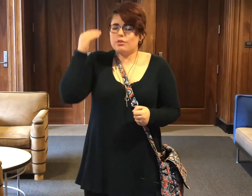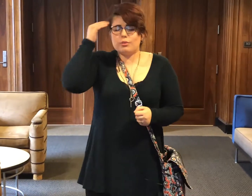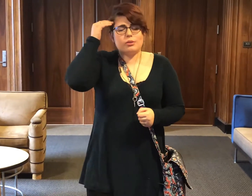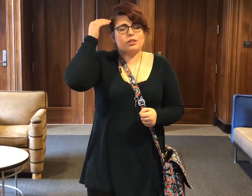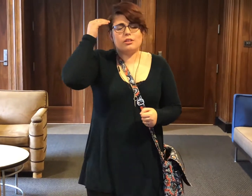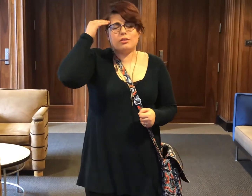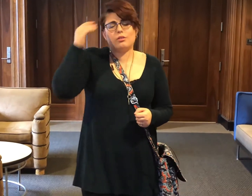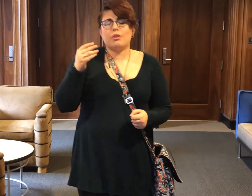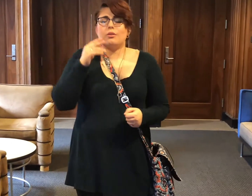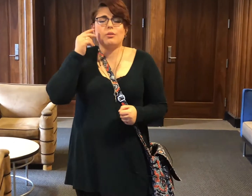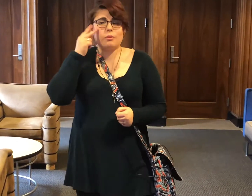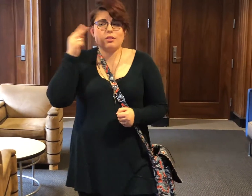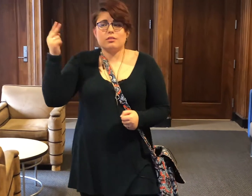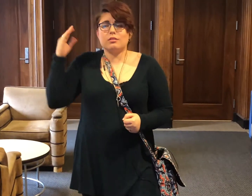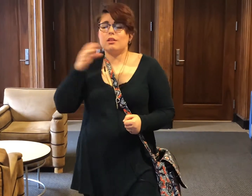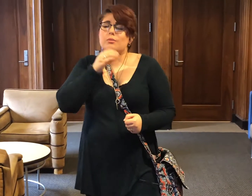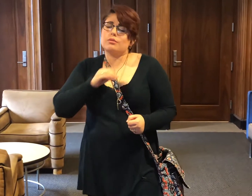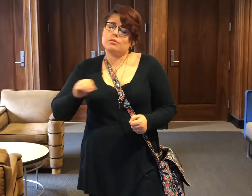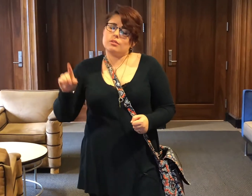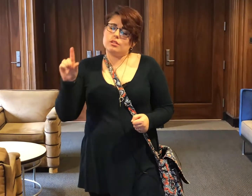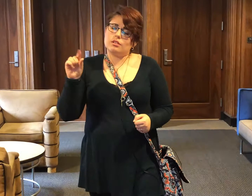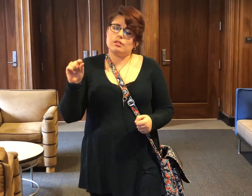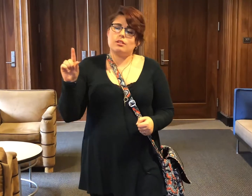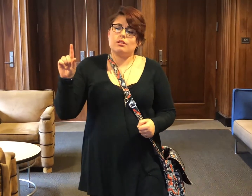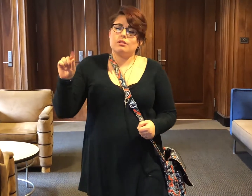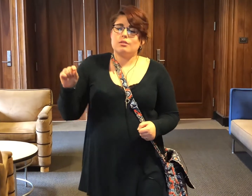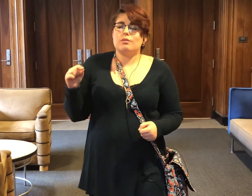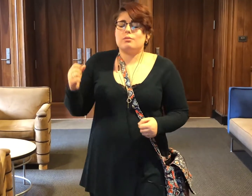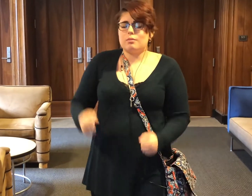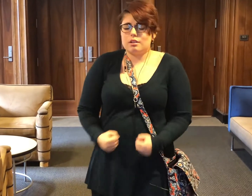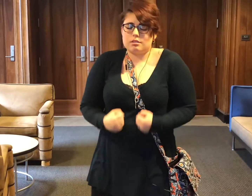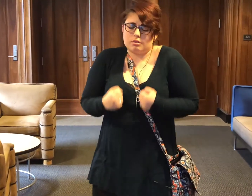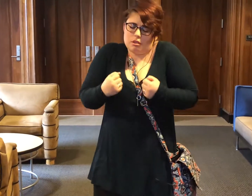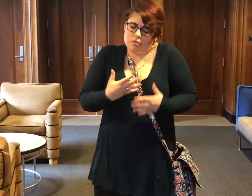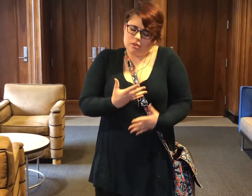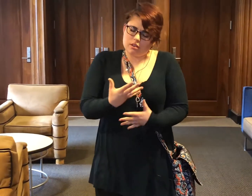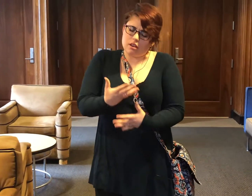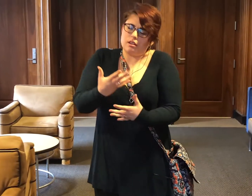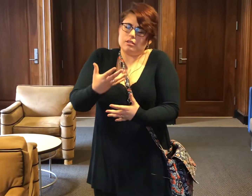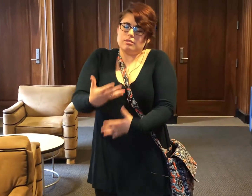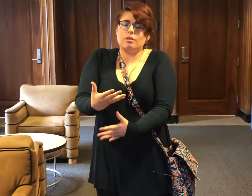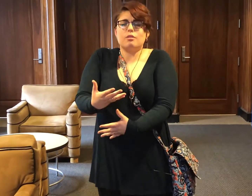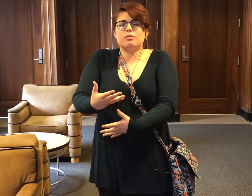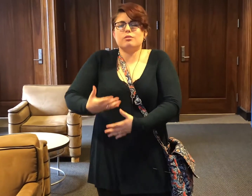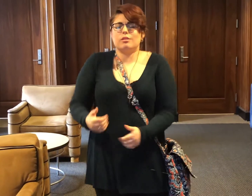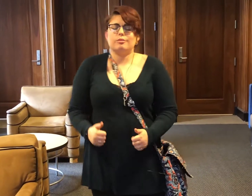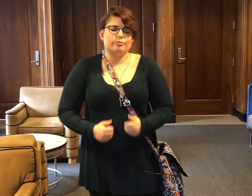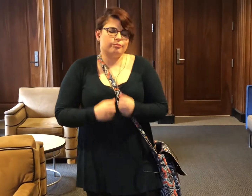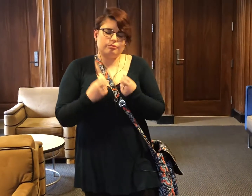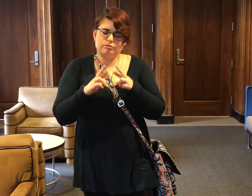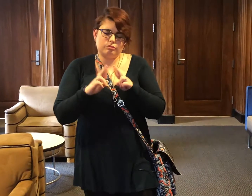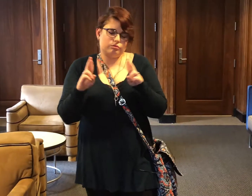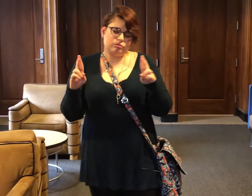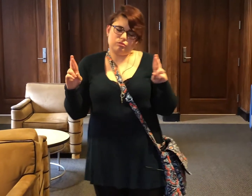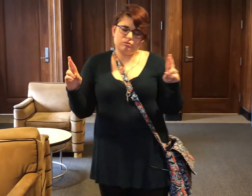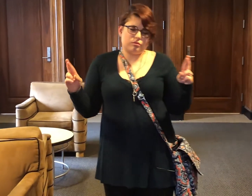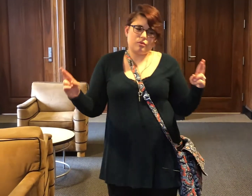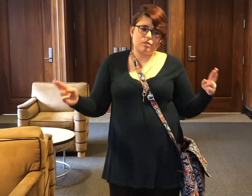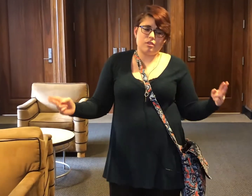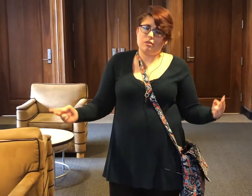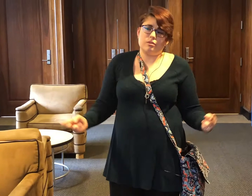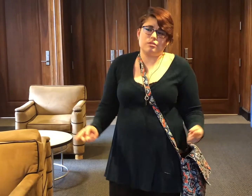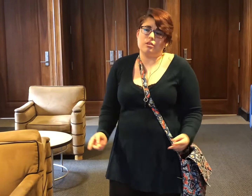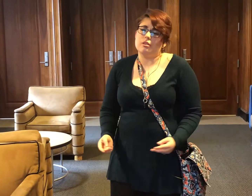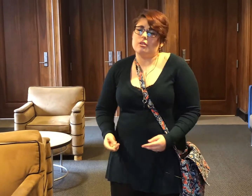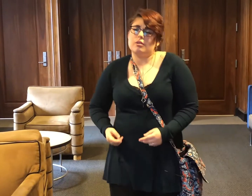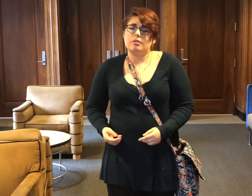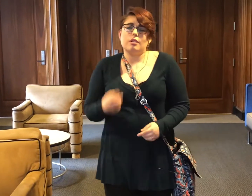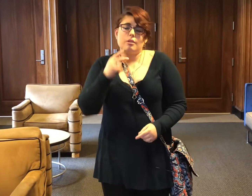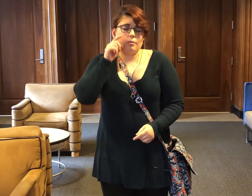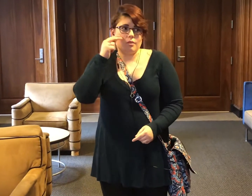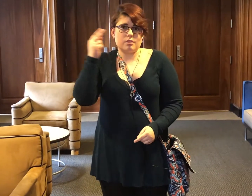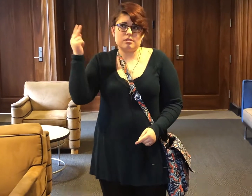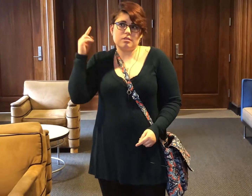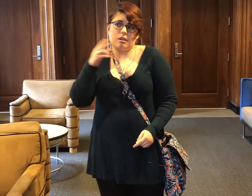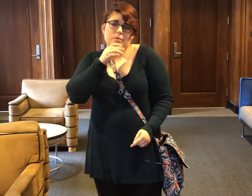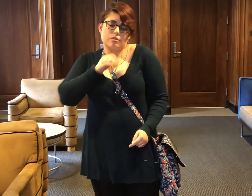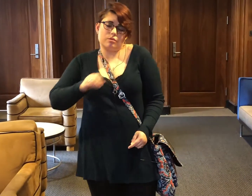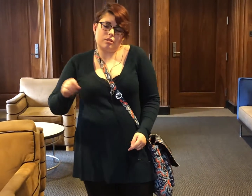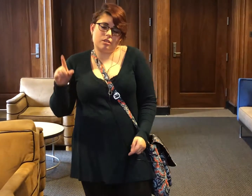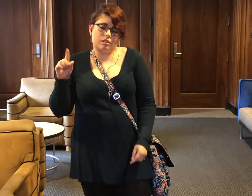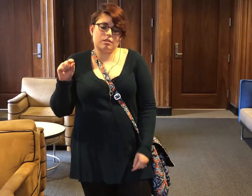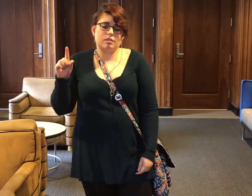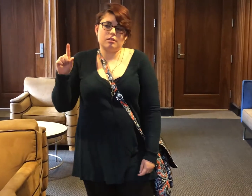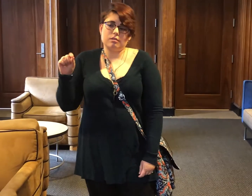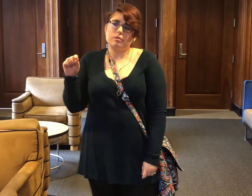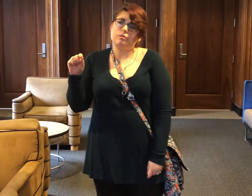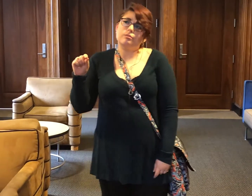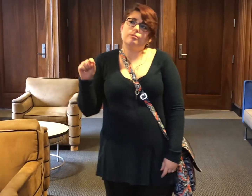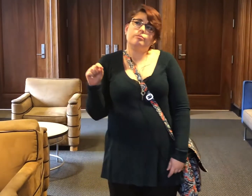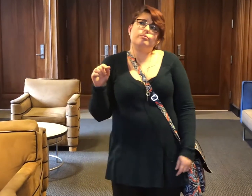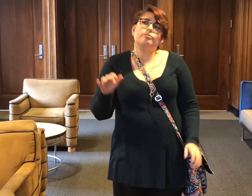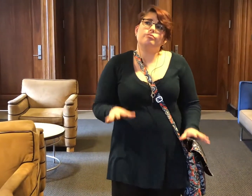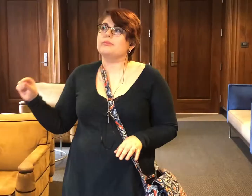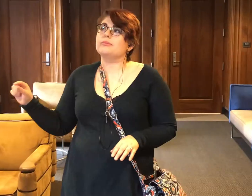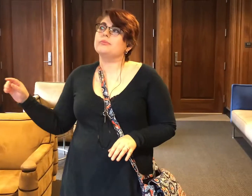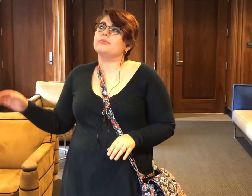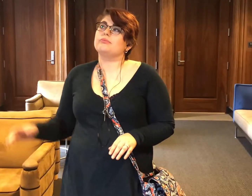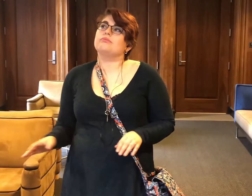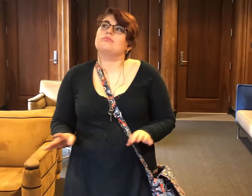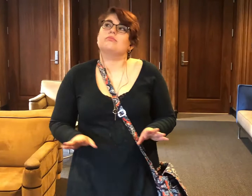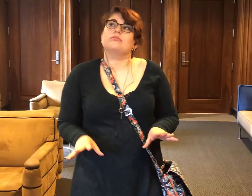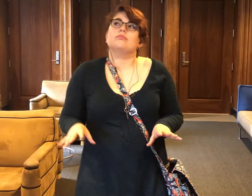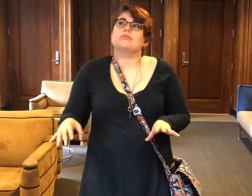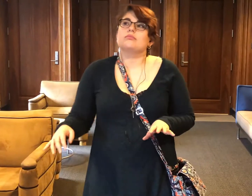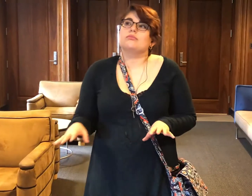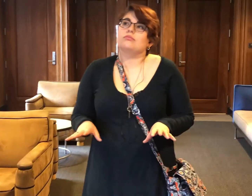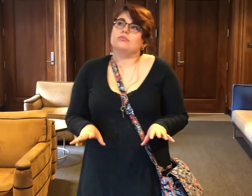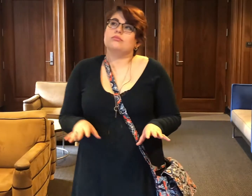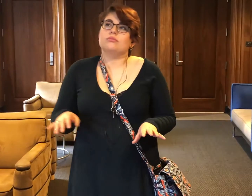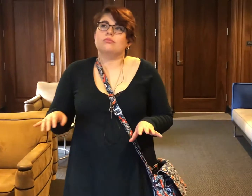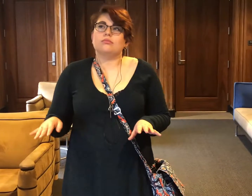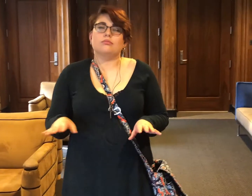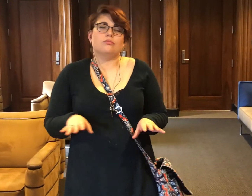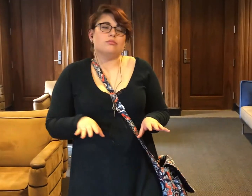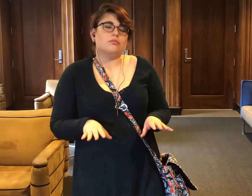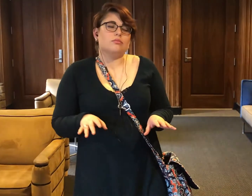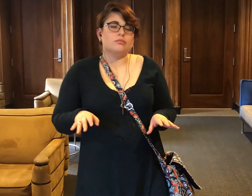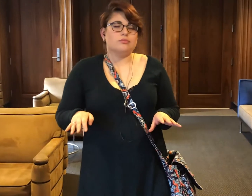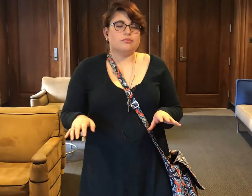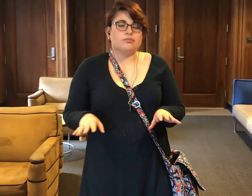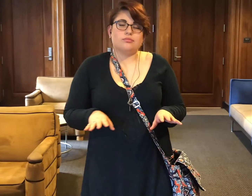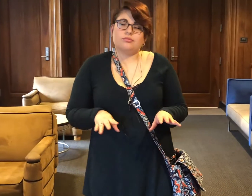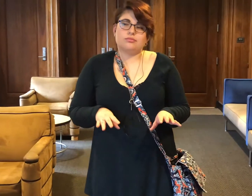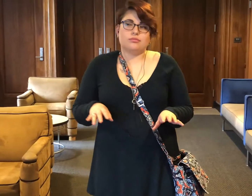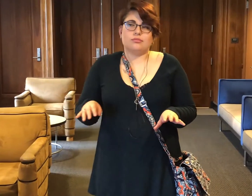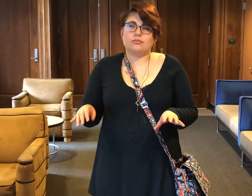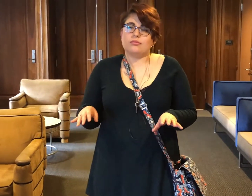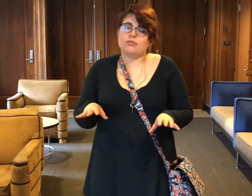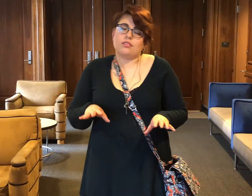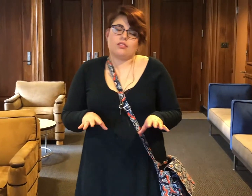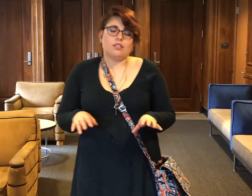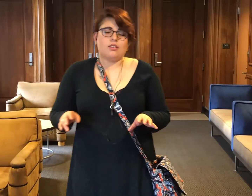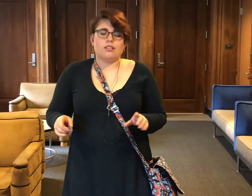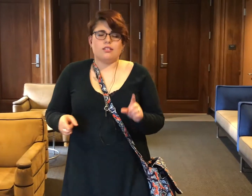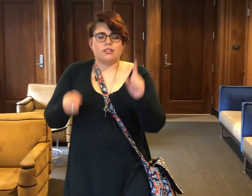Before the morning sun, when life was lonely Once I was twenty years old